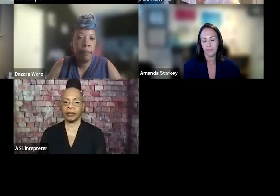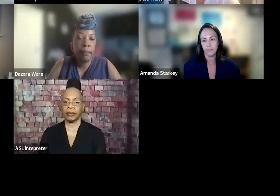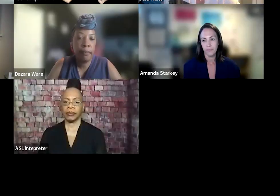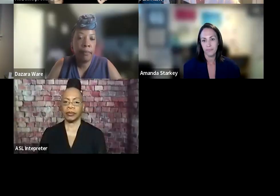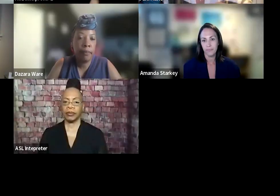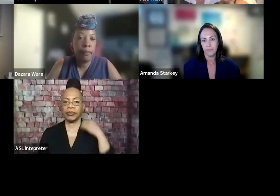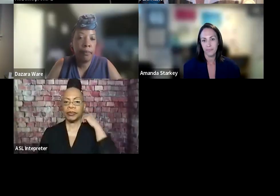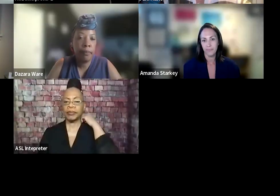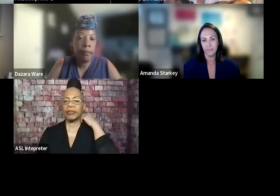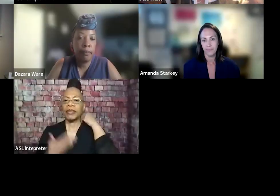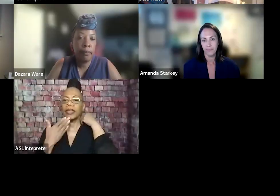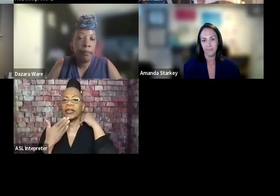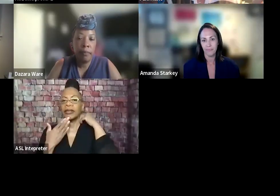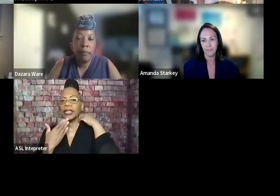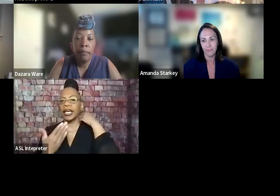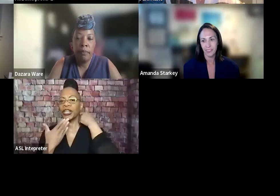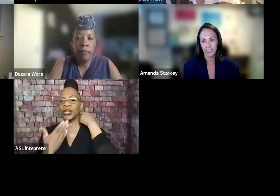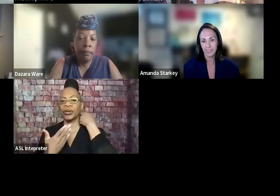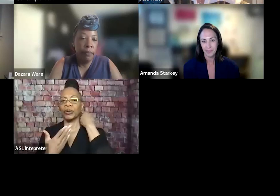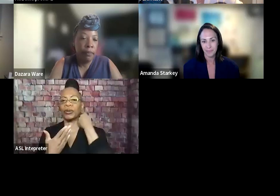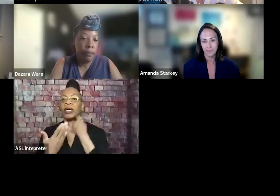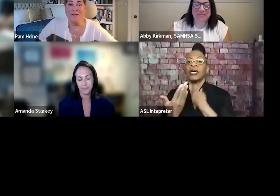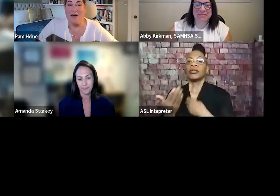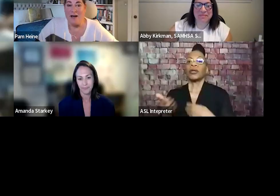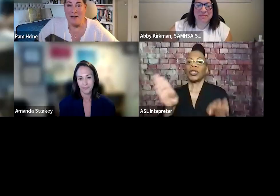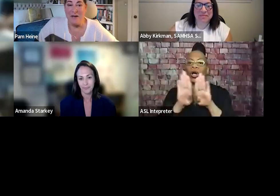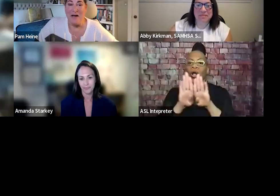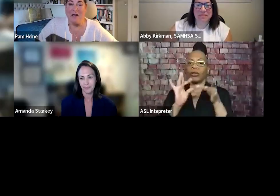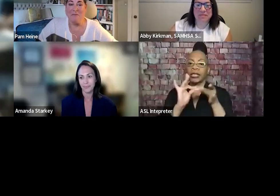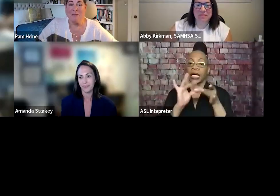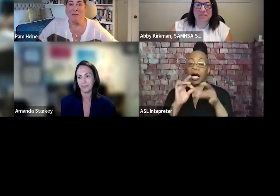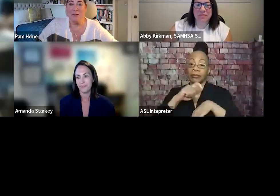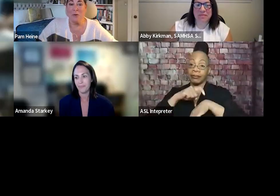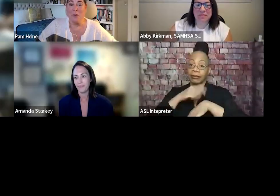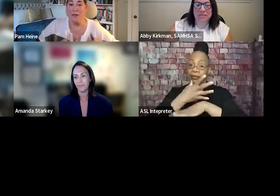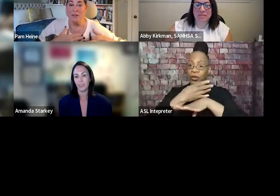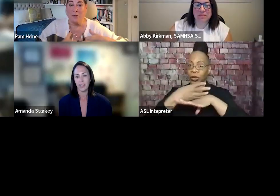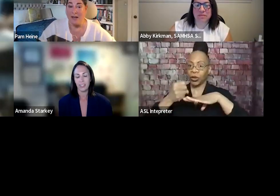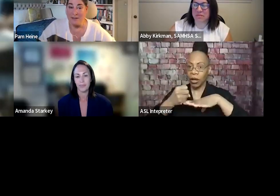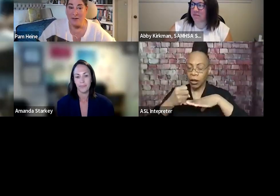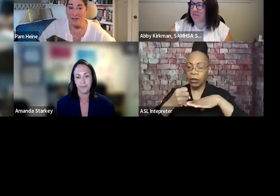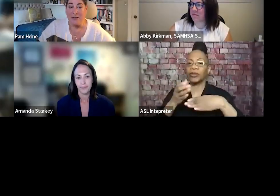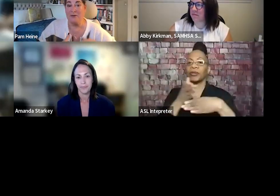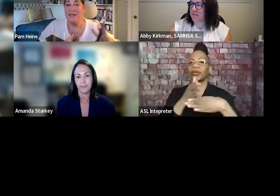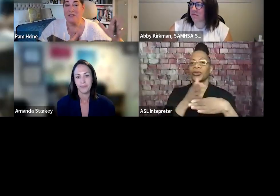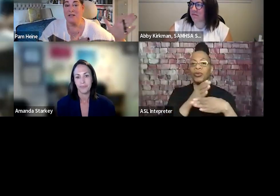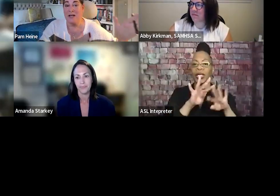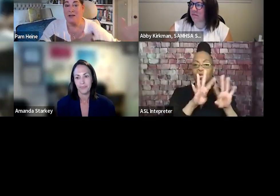Well, thanks for that. So with those closing comments, we are out of time between the questions we answered in the general session.